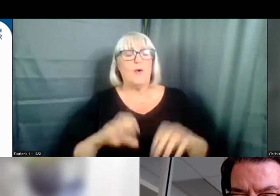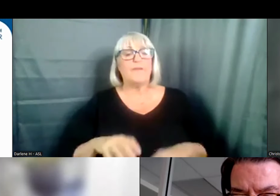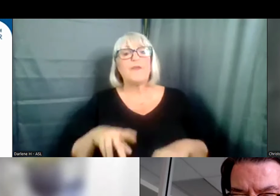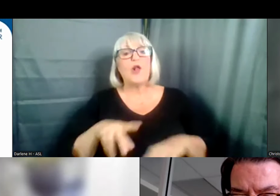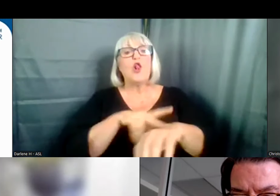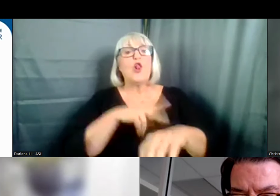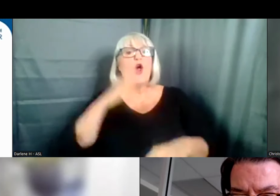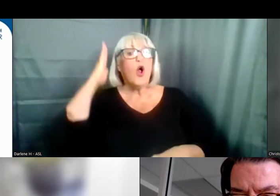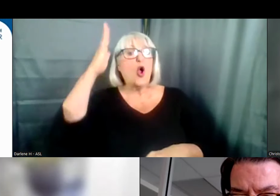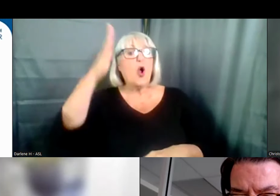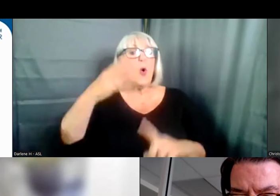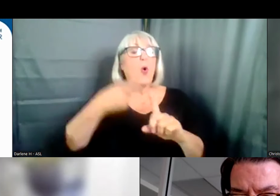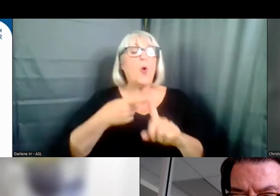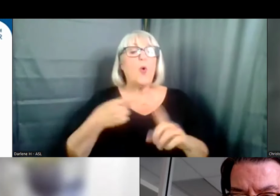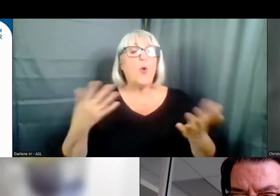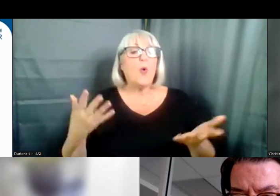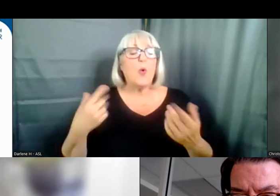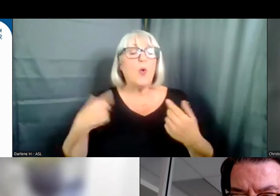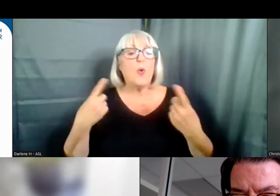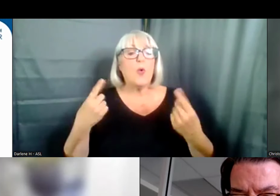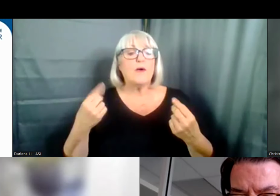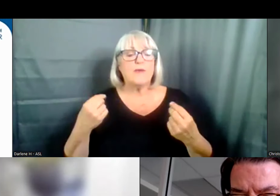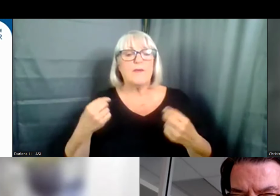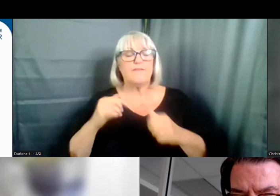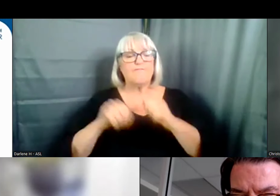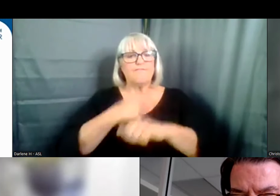do is to establish baseline data collection